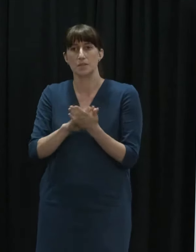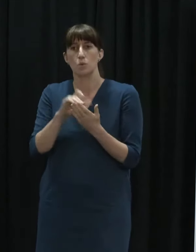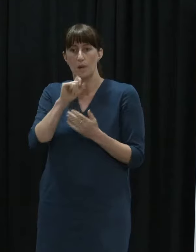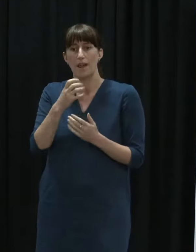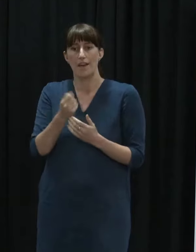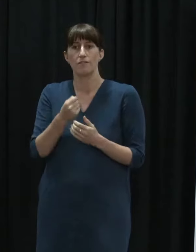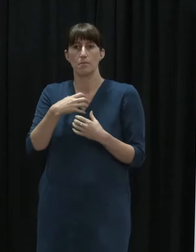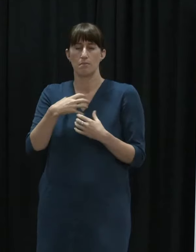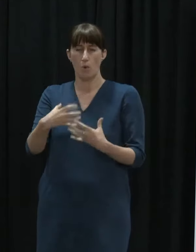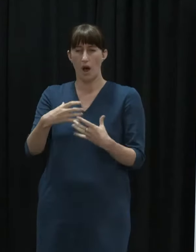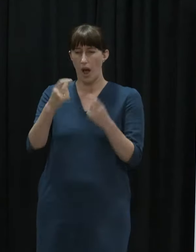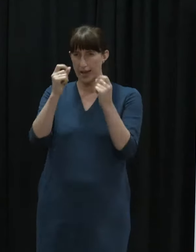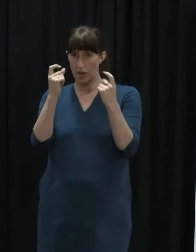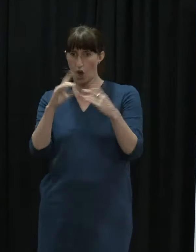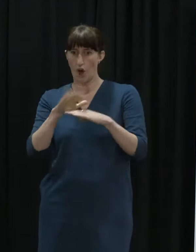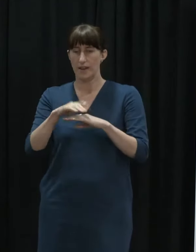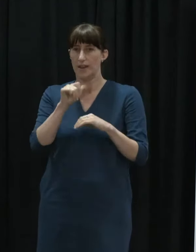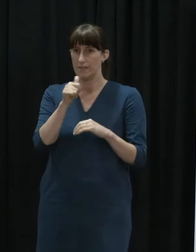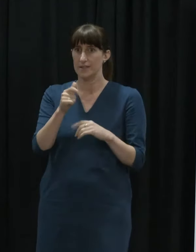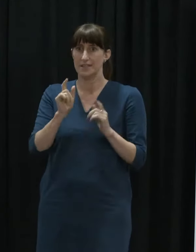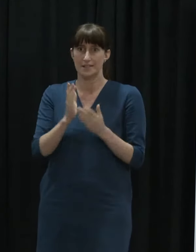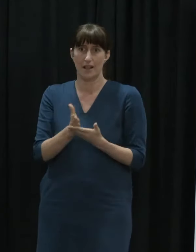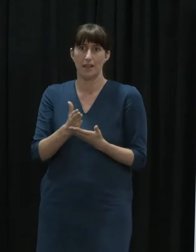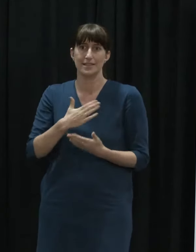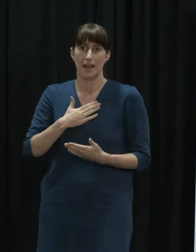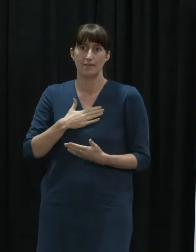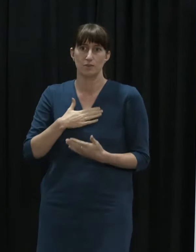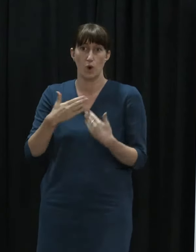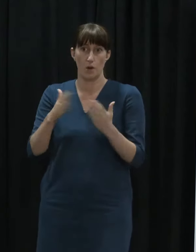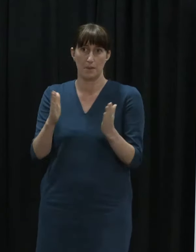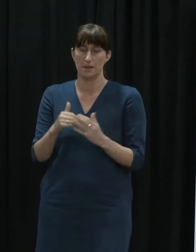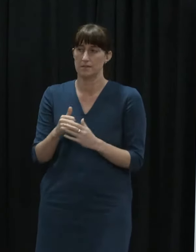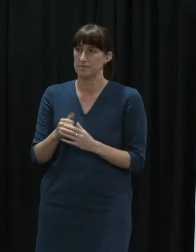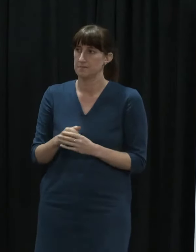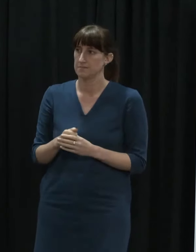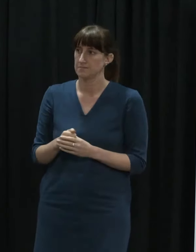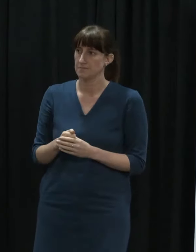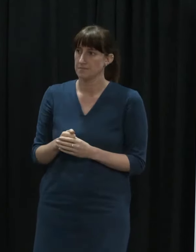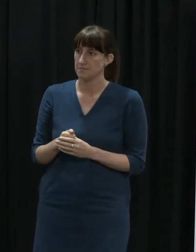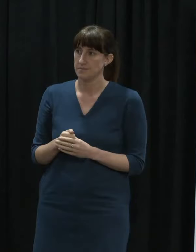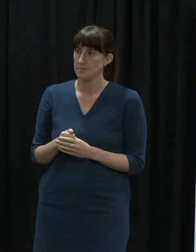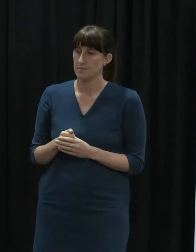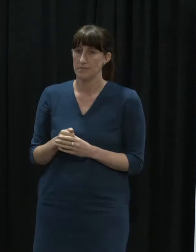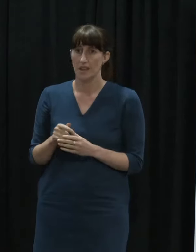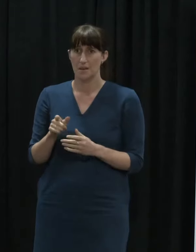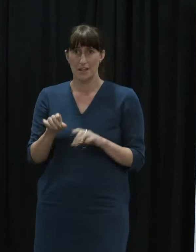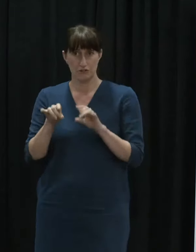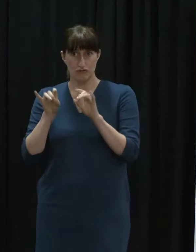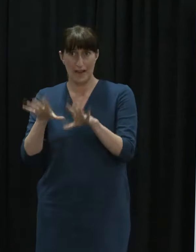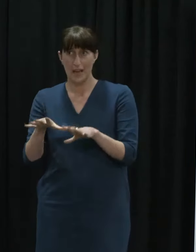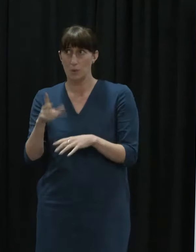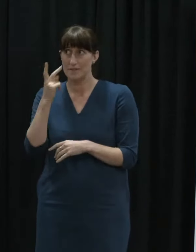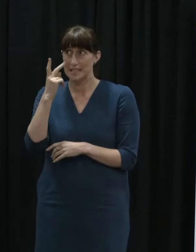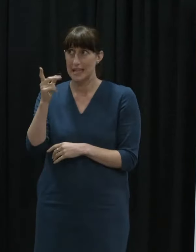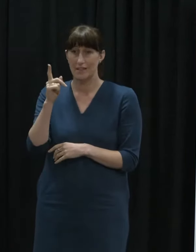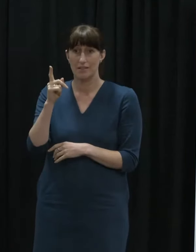as well. We brought that up today and